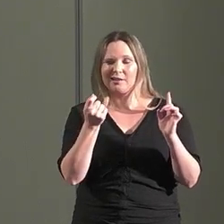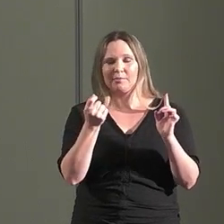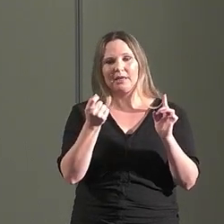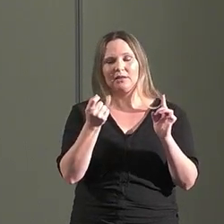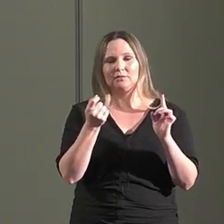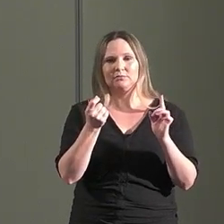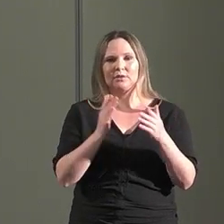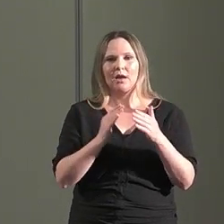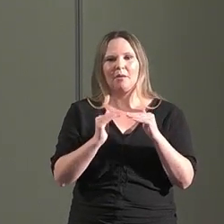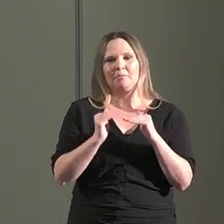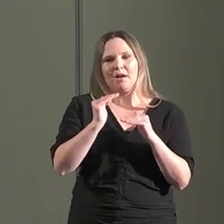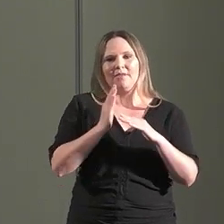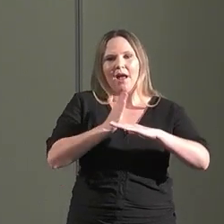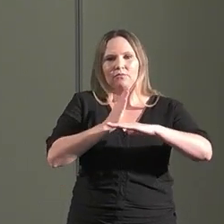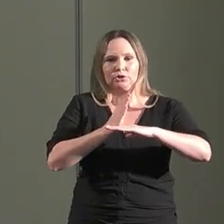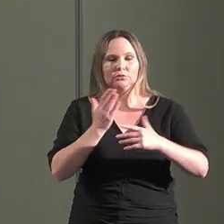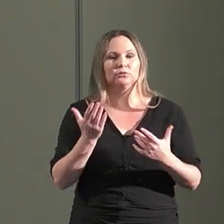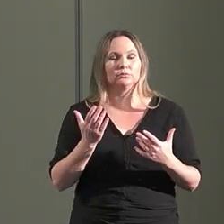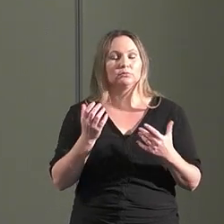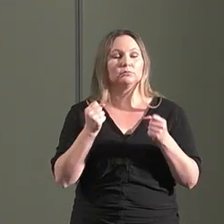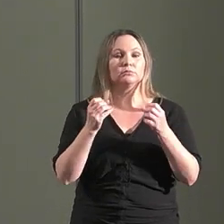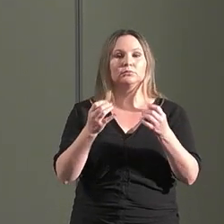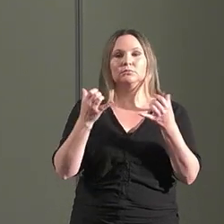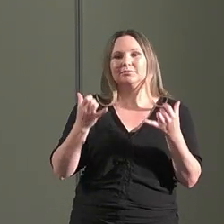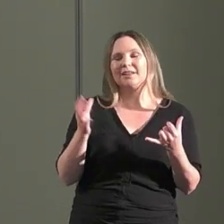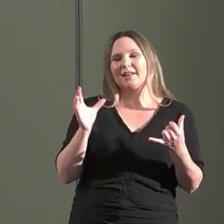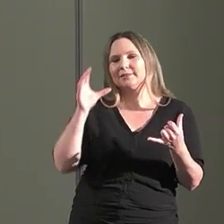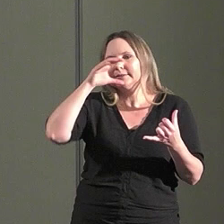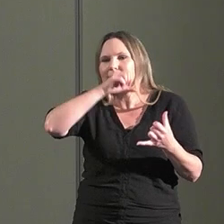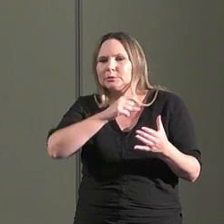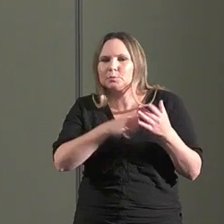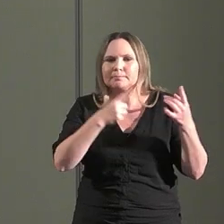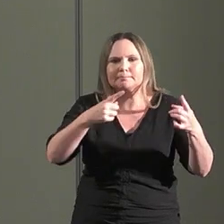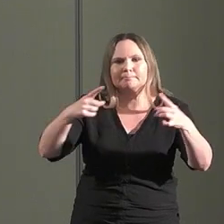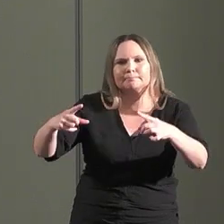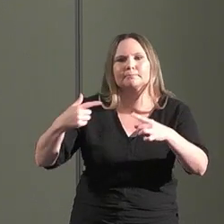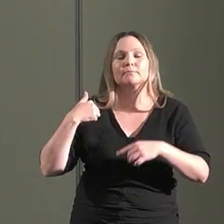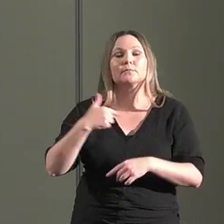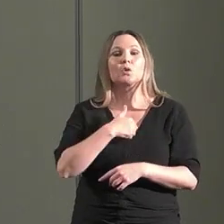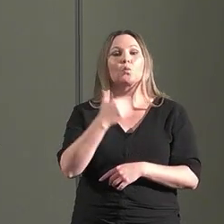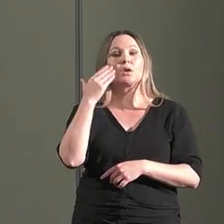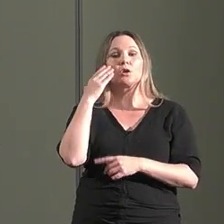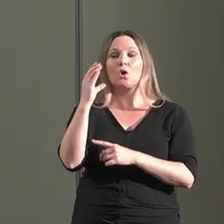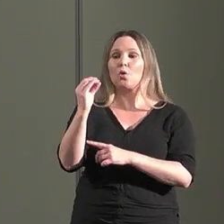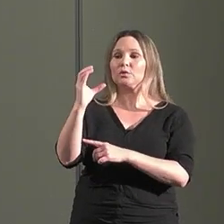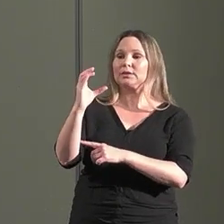So probably just to guess, you know what is going on there, we know OCR as they working